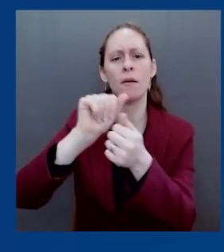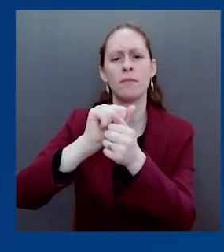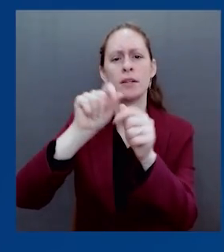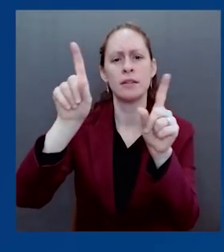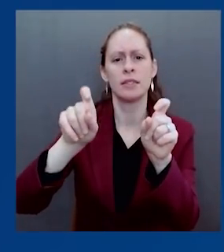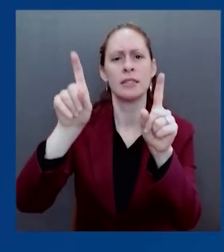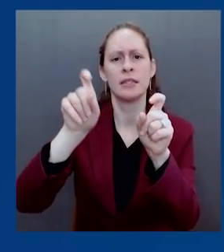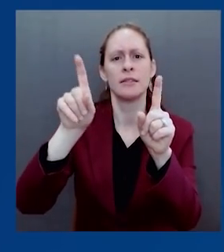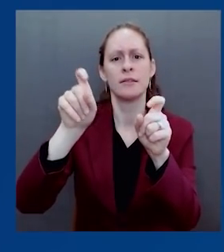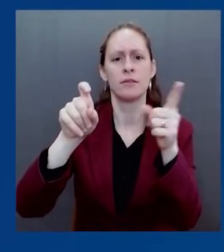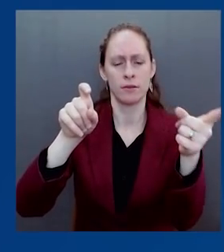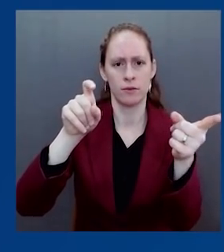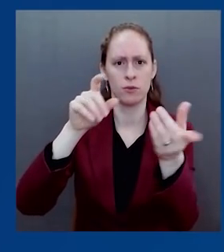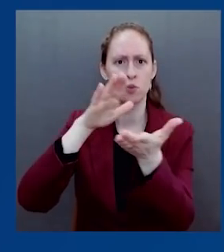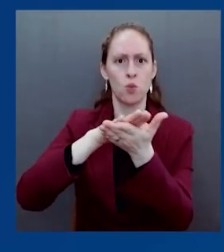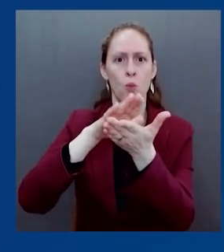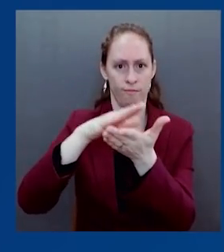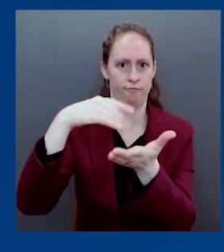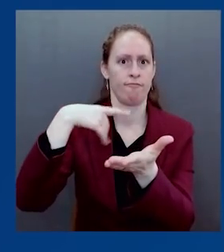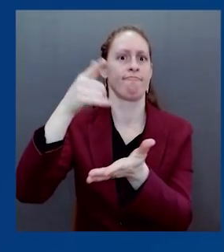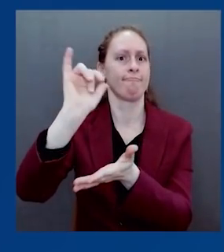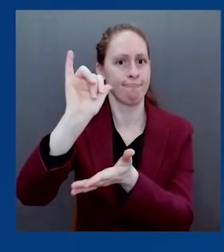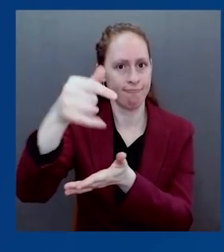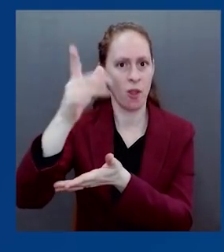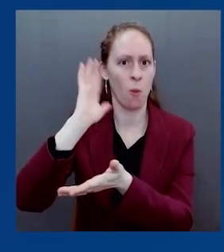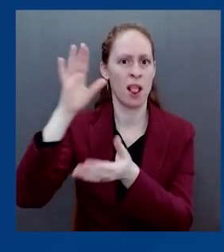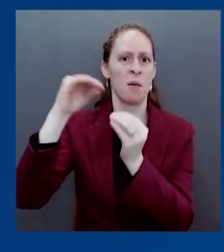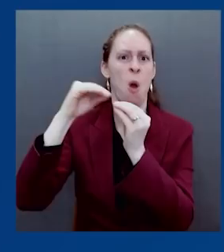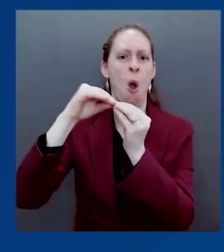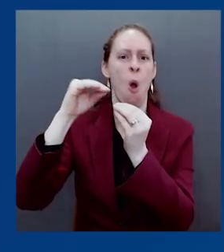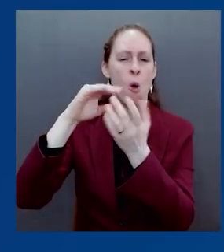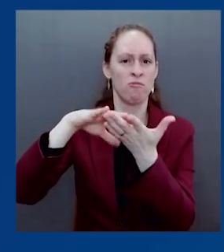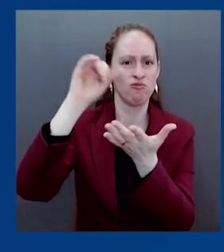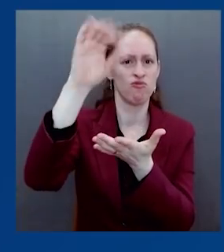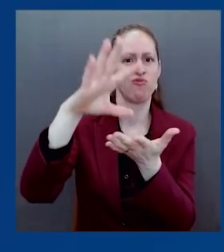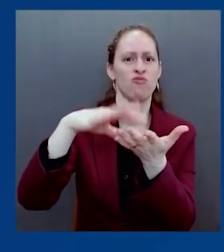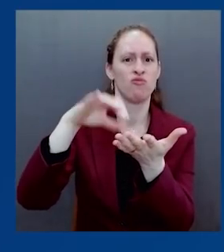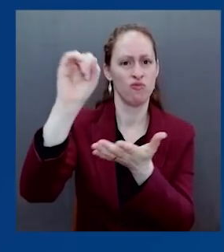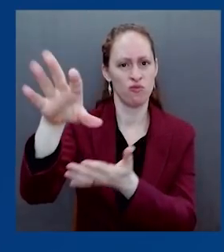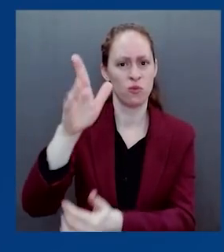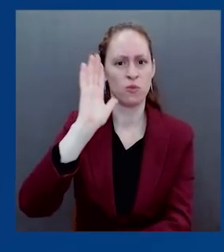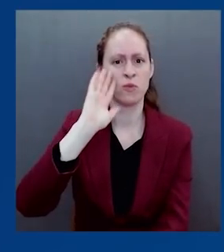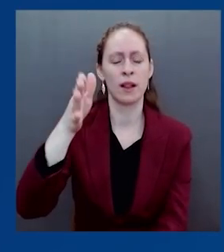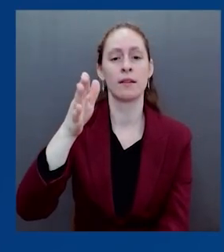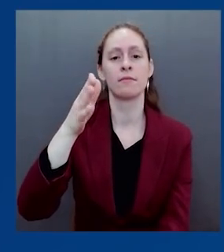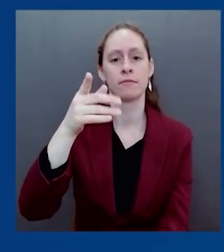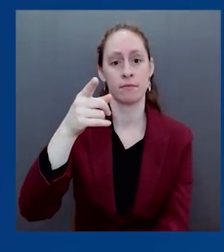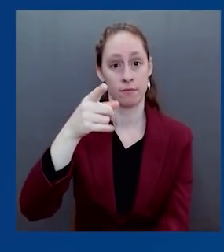for K-to-12 schools, can you clarify: Would only public schools be eligible to receive